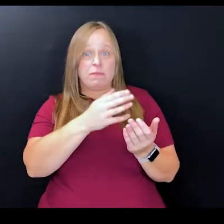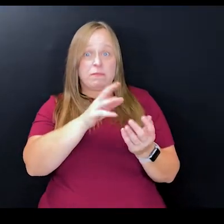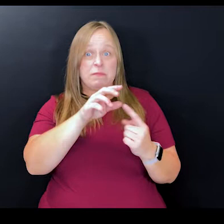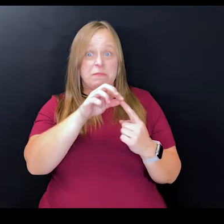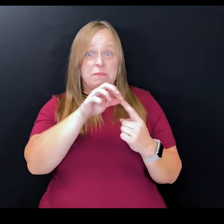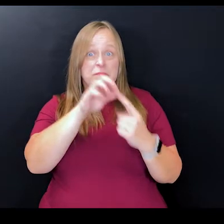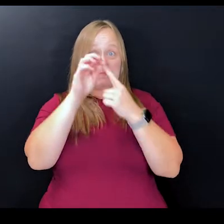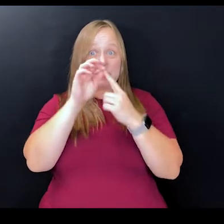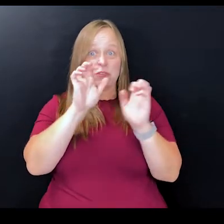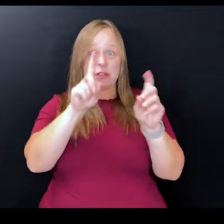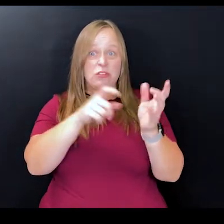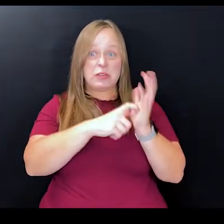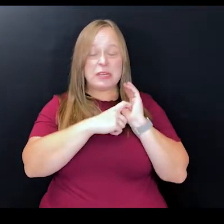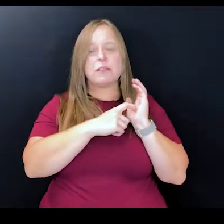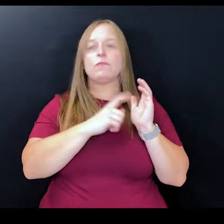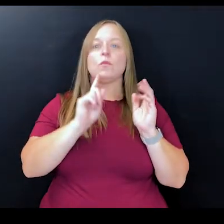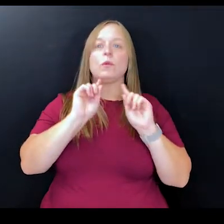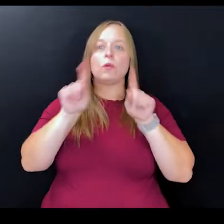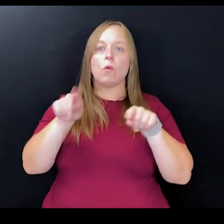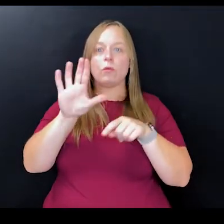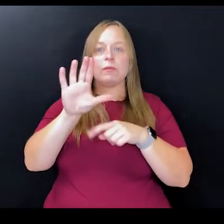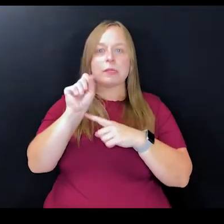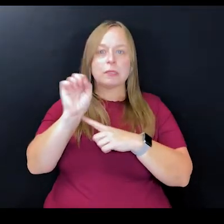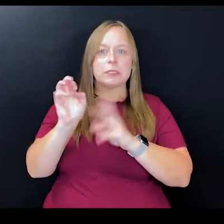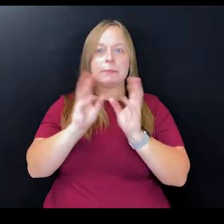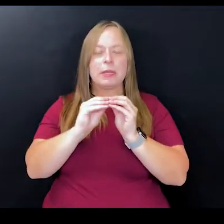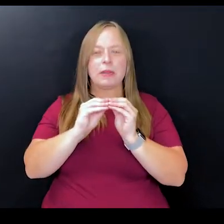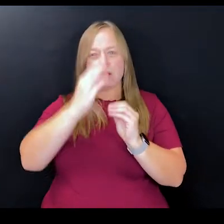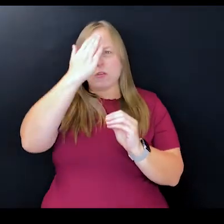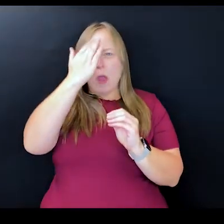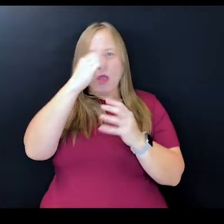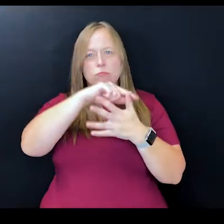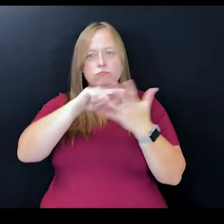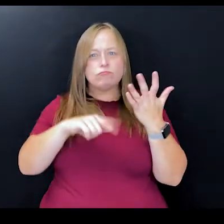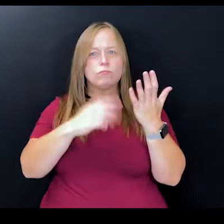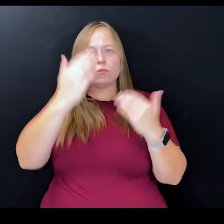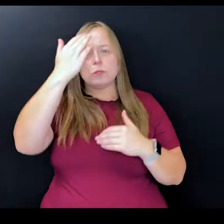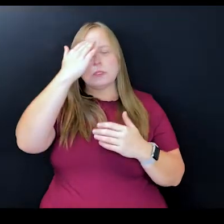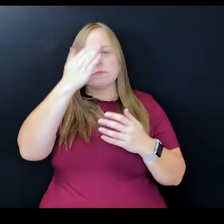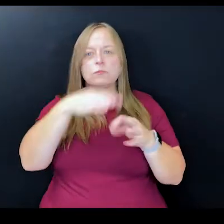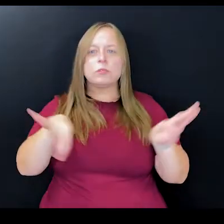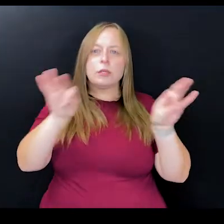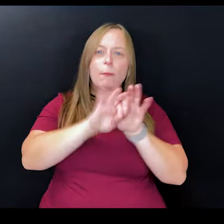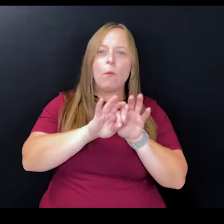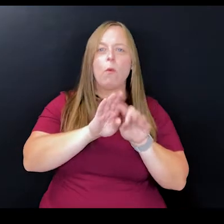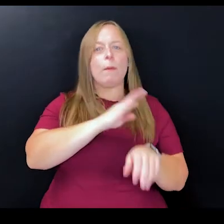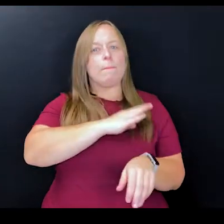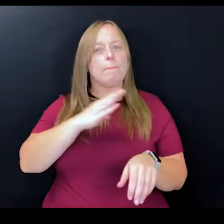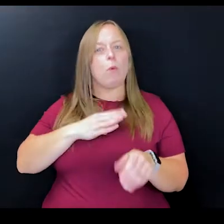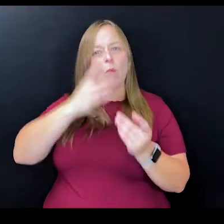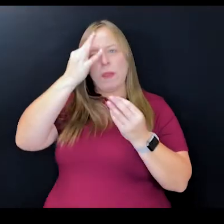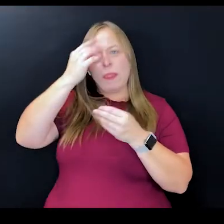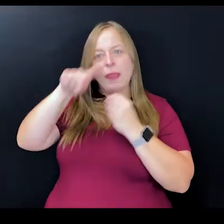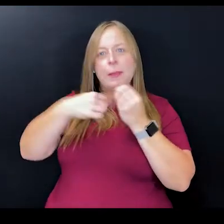we can come to the table with knowledge of what is important, what would the boards consider,